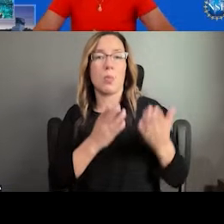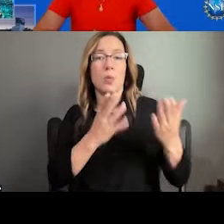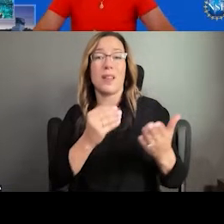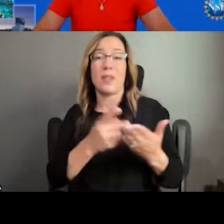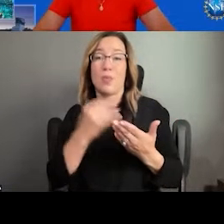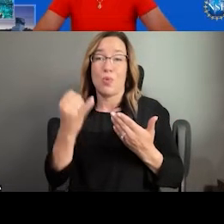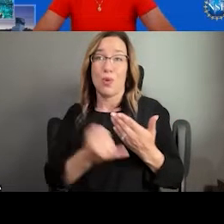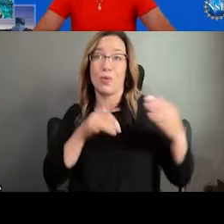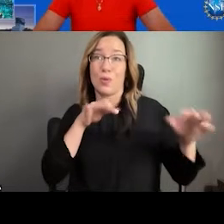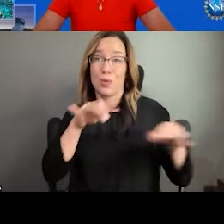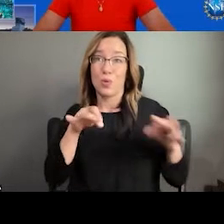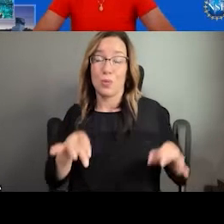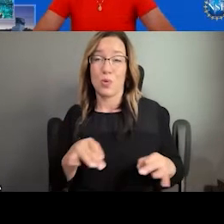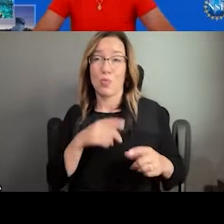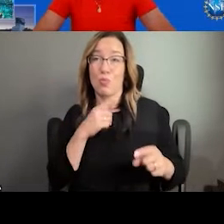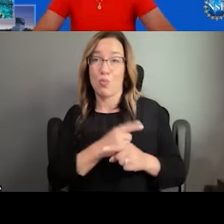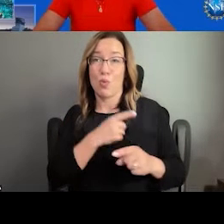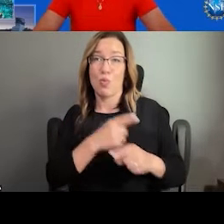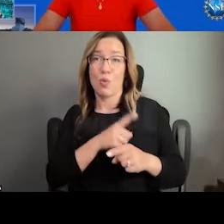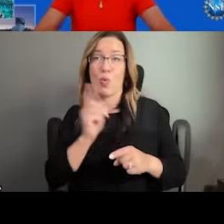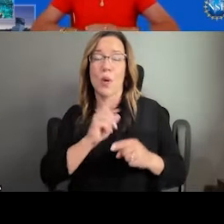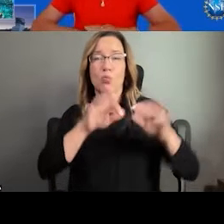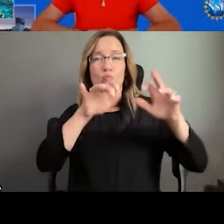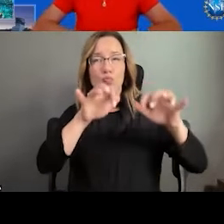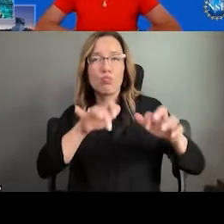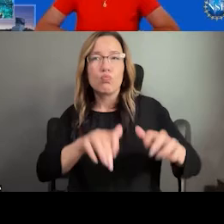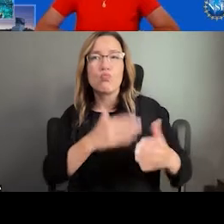is the appropriate location to put that information.